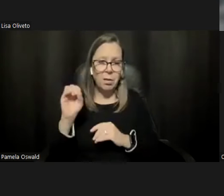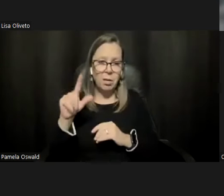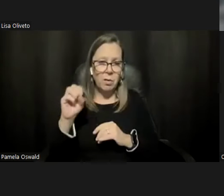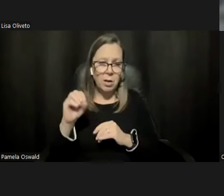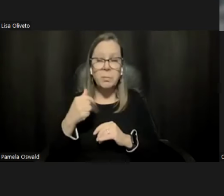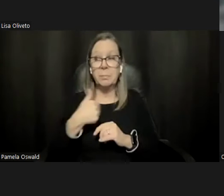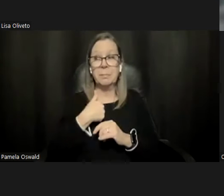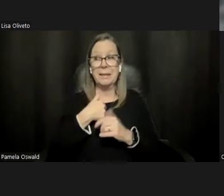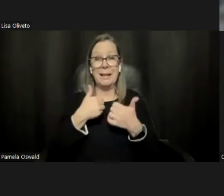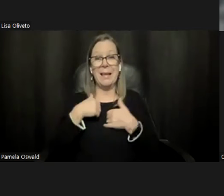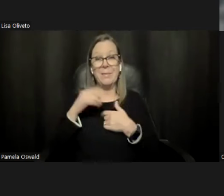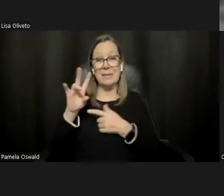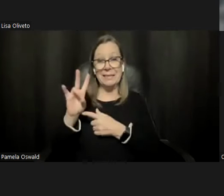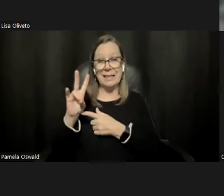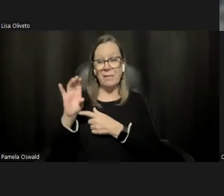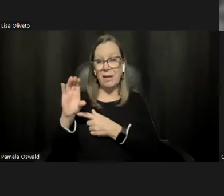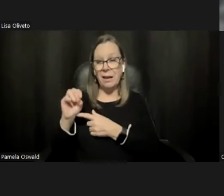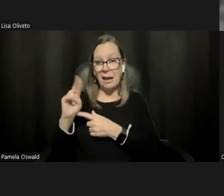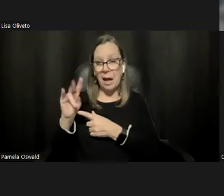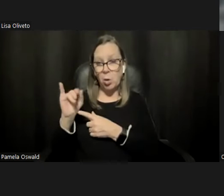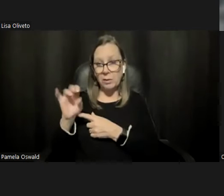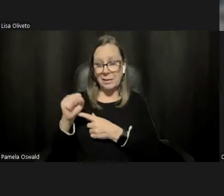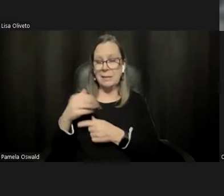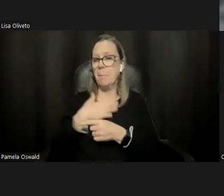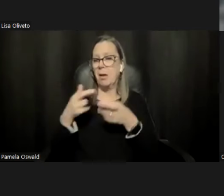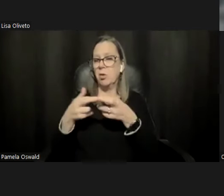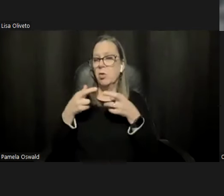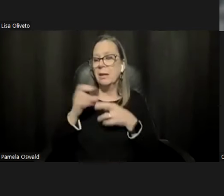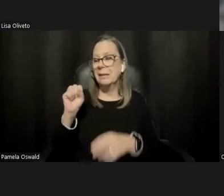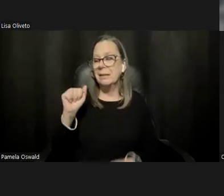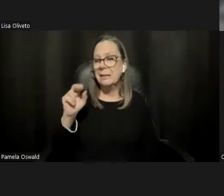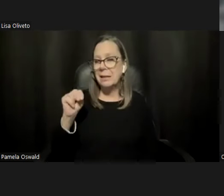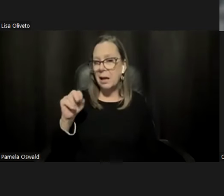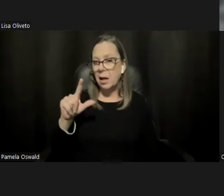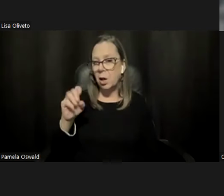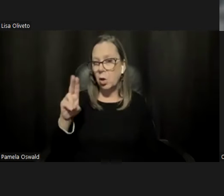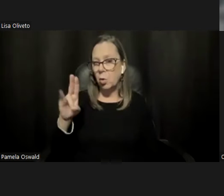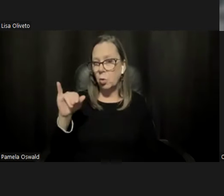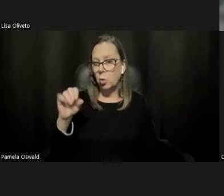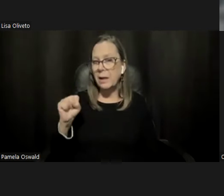seven counties in my region, which is the most beautiful region in the state of Colorado,